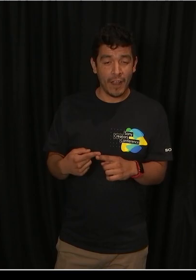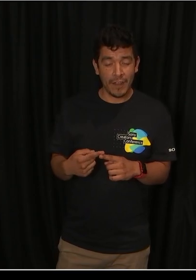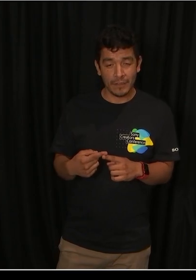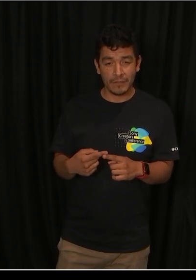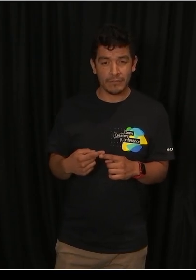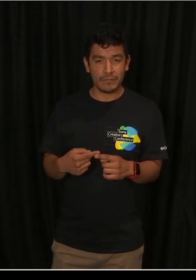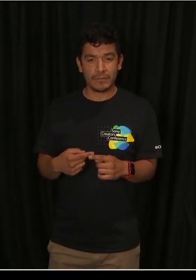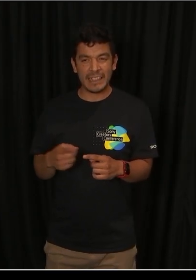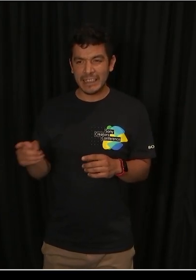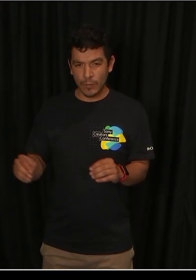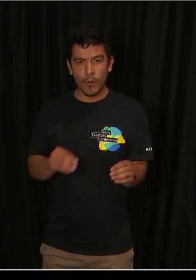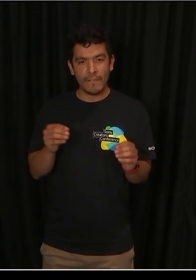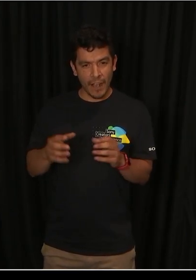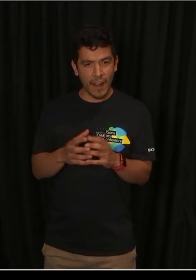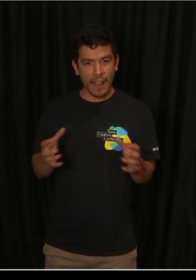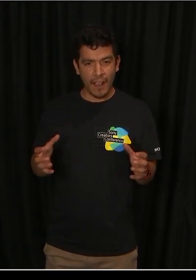he's moving a lot as opposed to when he isn't.